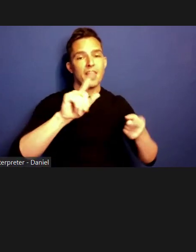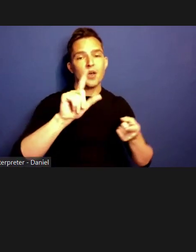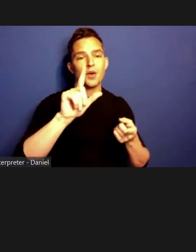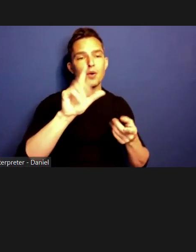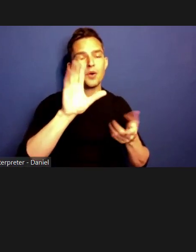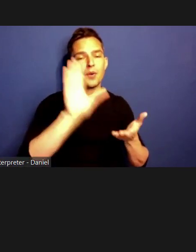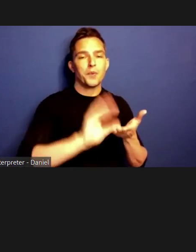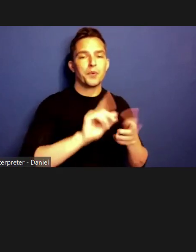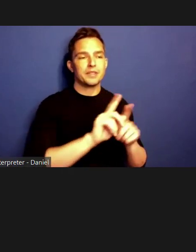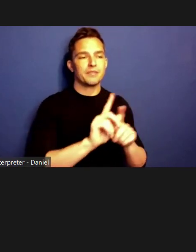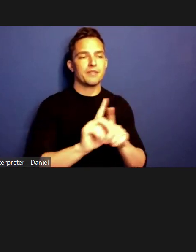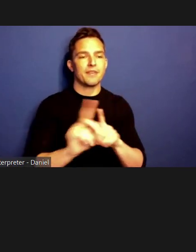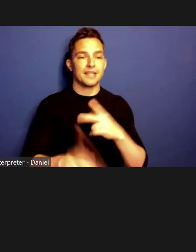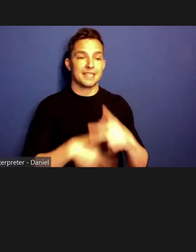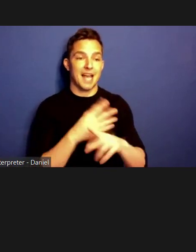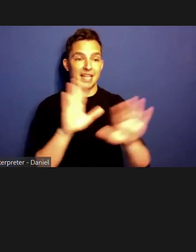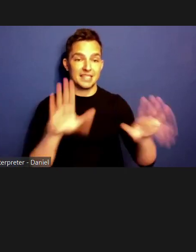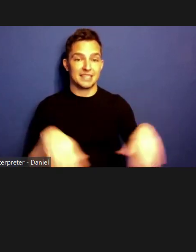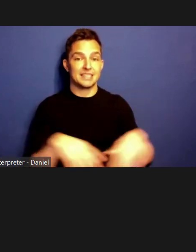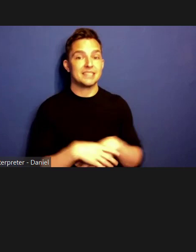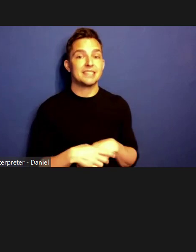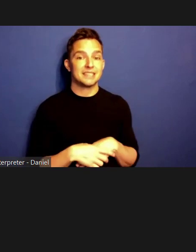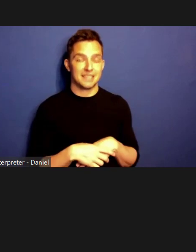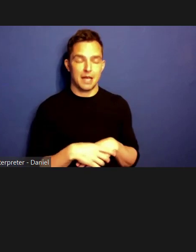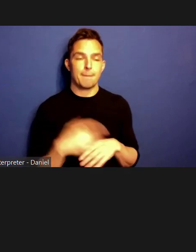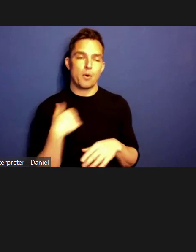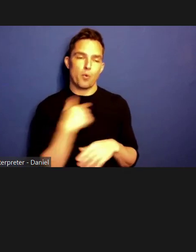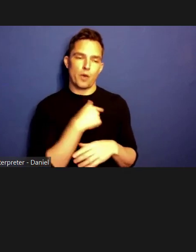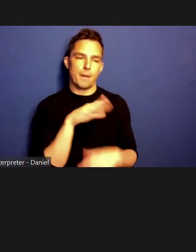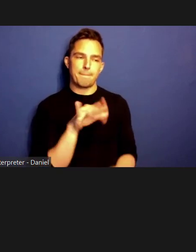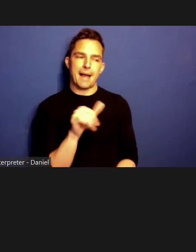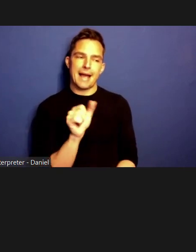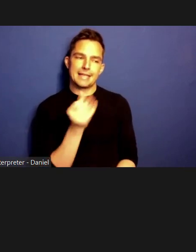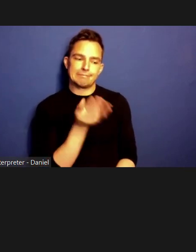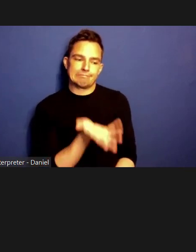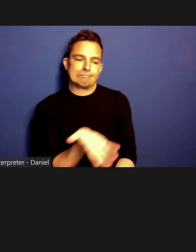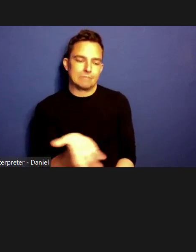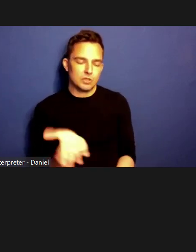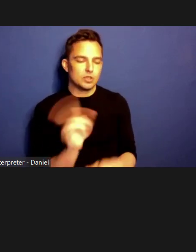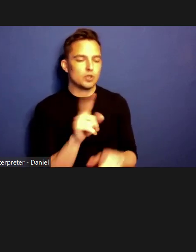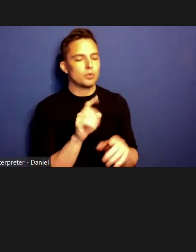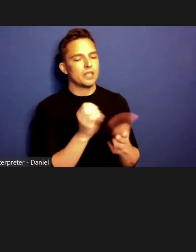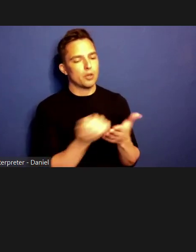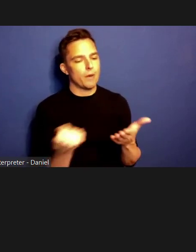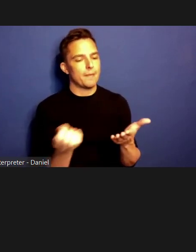We are bias, by the way to equipment that offers what is